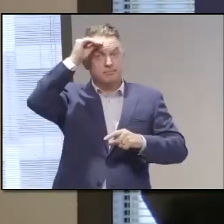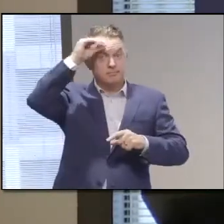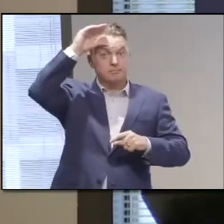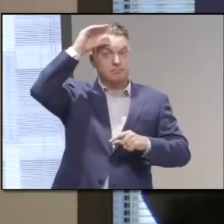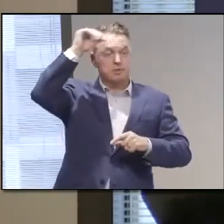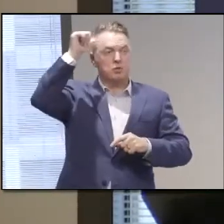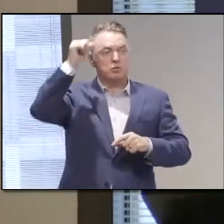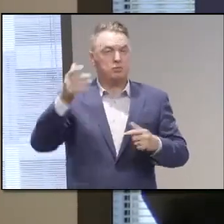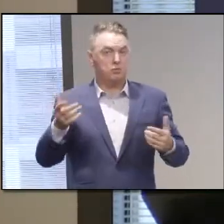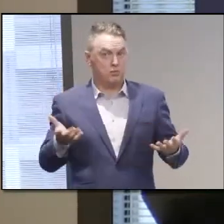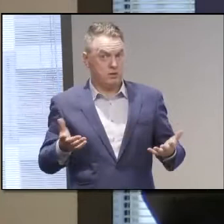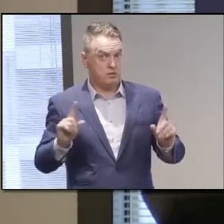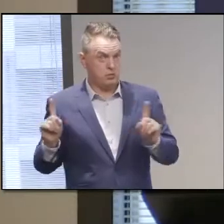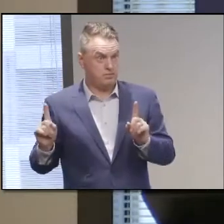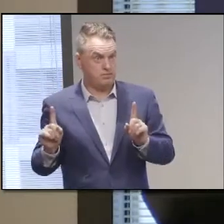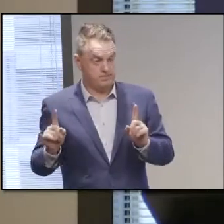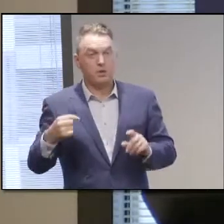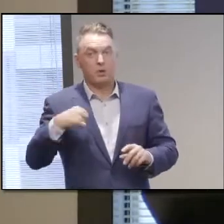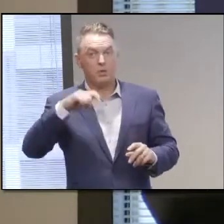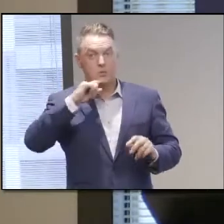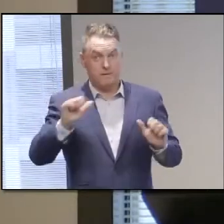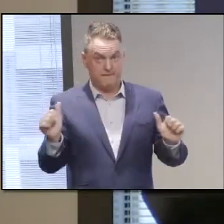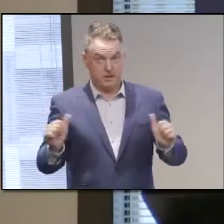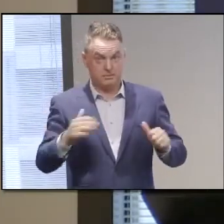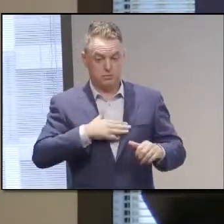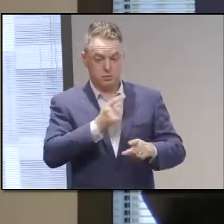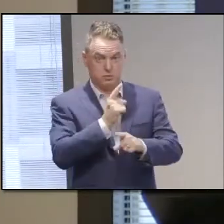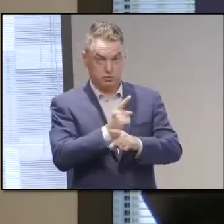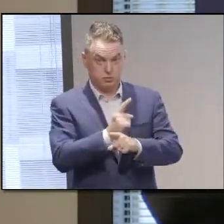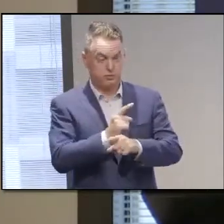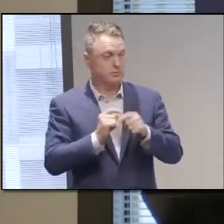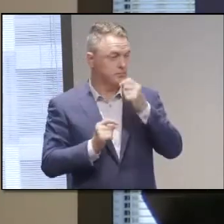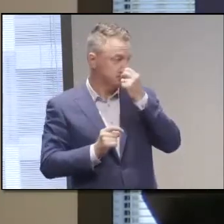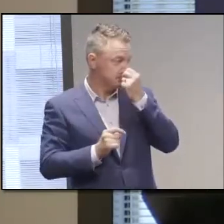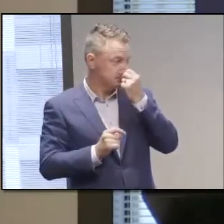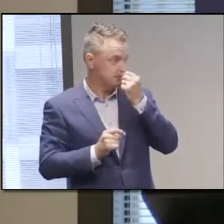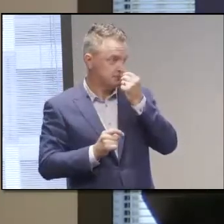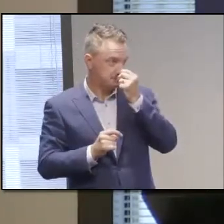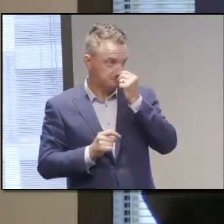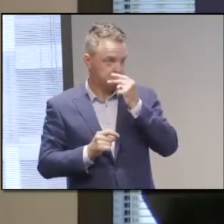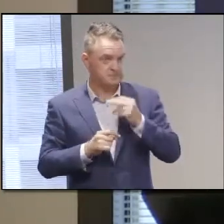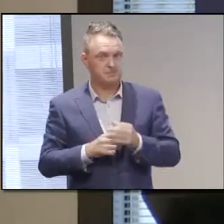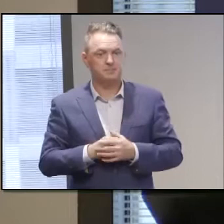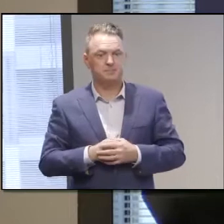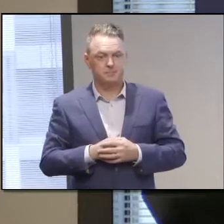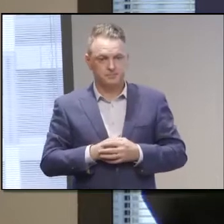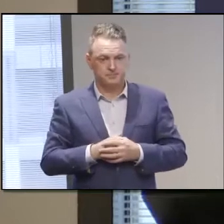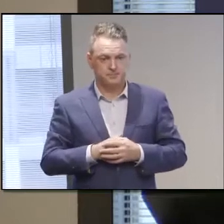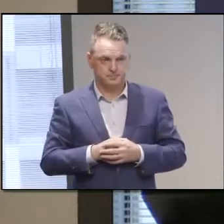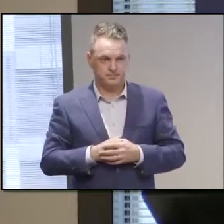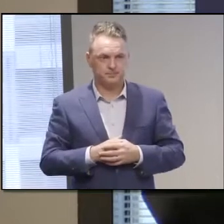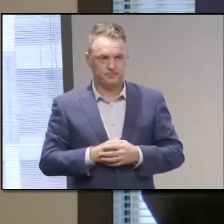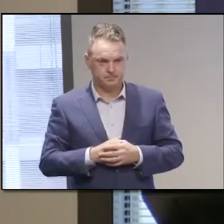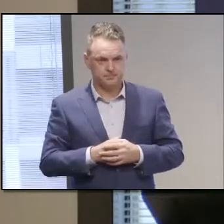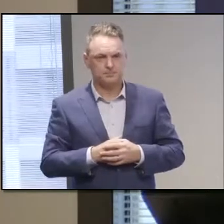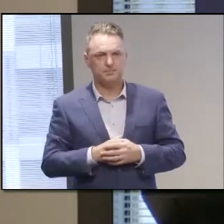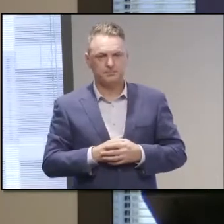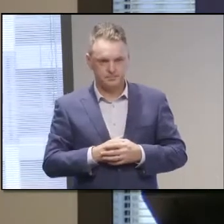So, I m going to finish there and it is my great pleasure now to welcome professor Sly